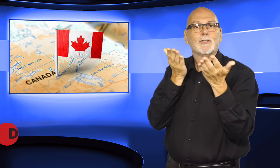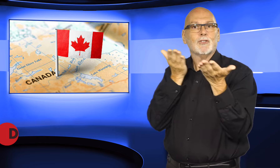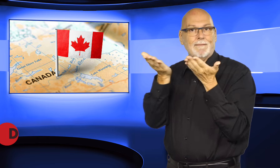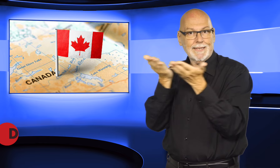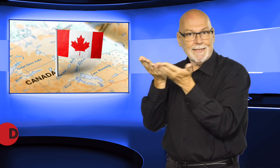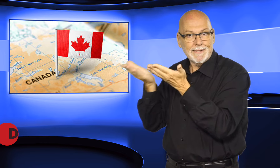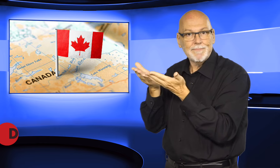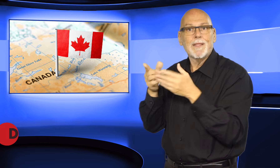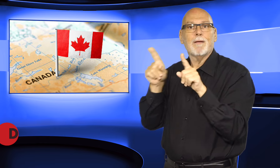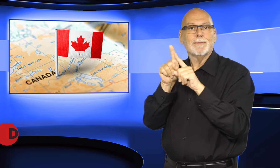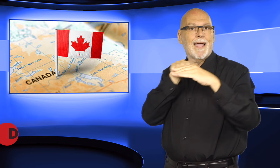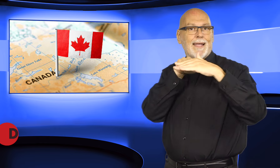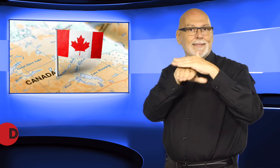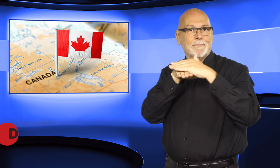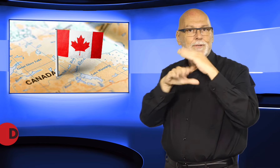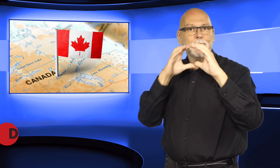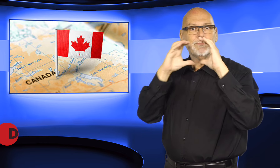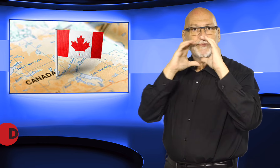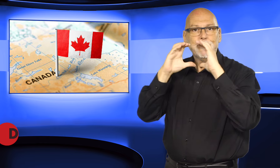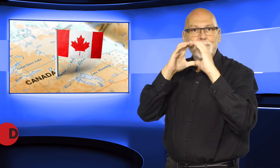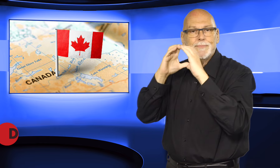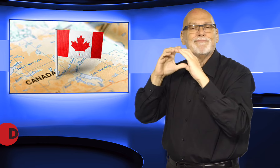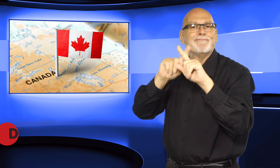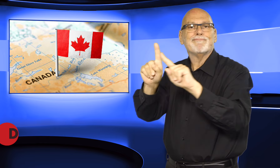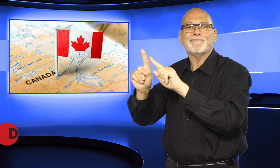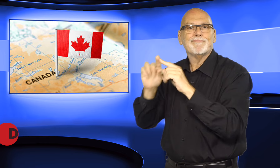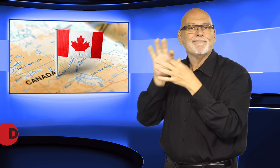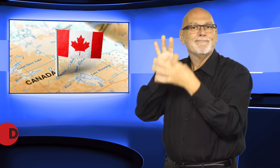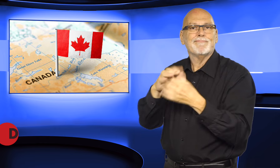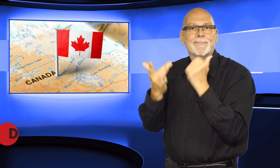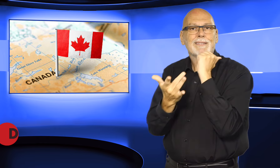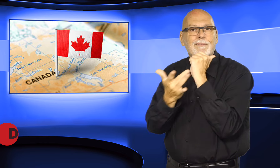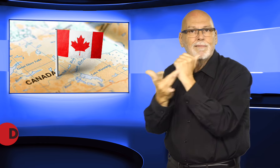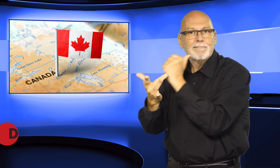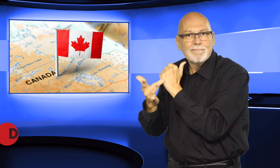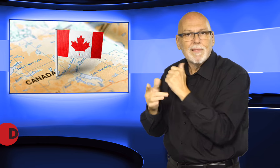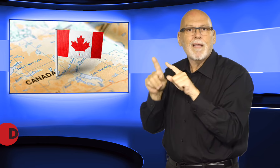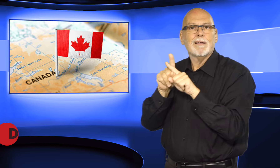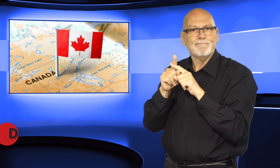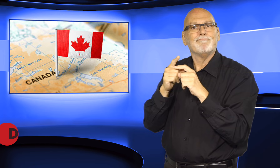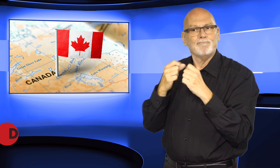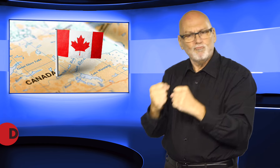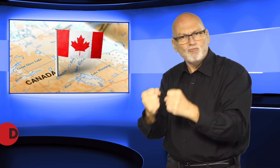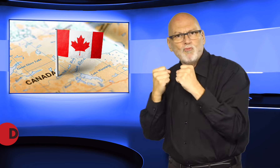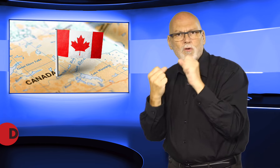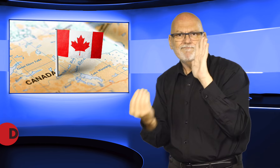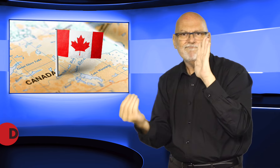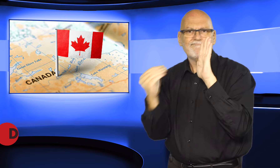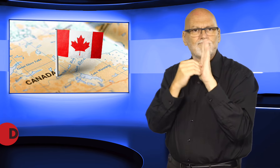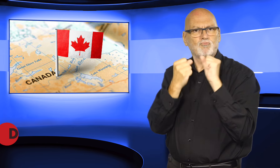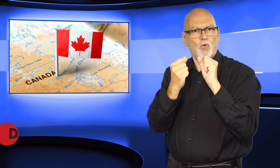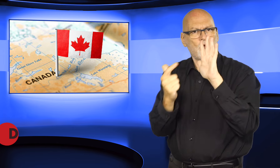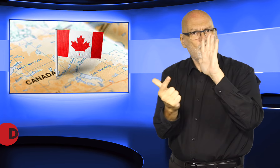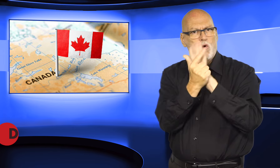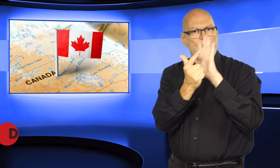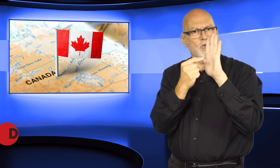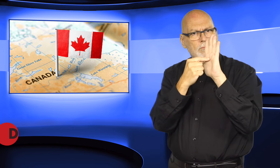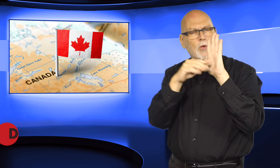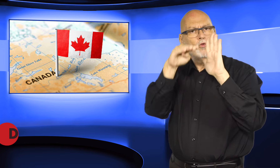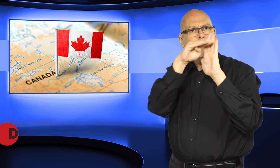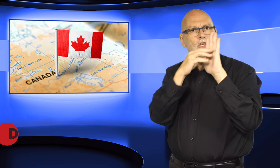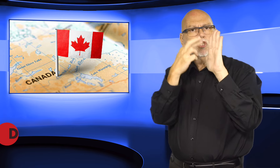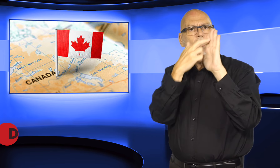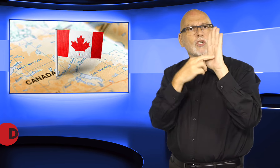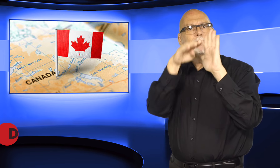services and accessible communication technologies and strengthening laws